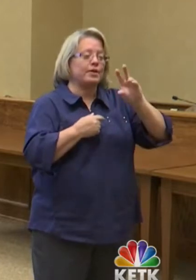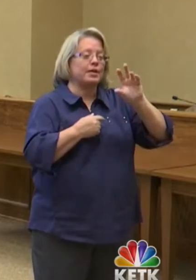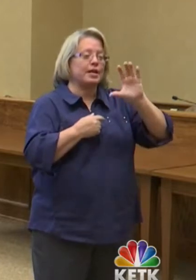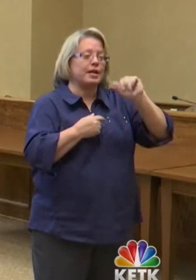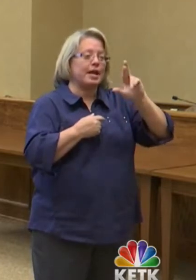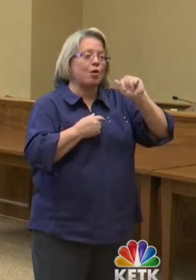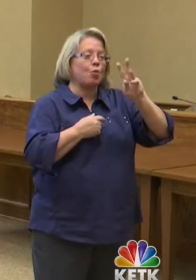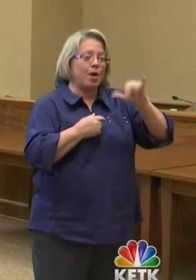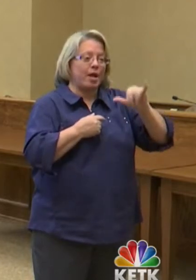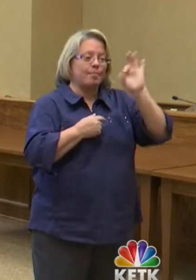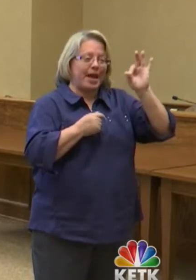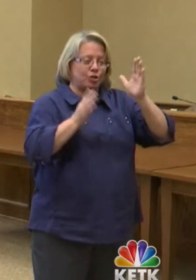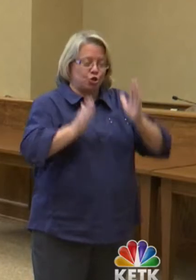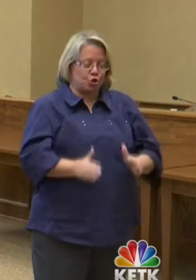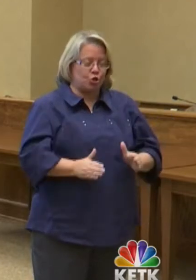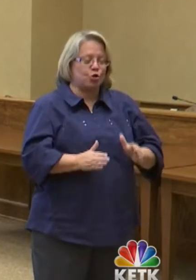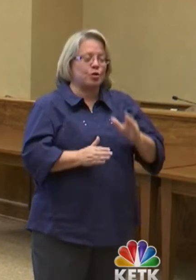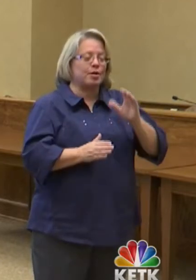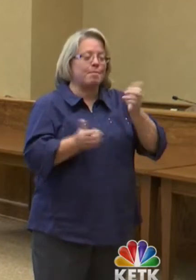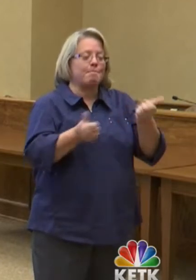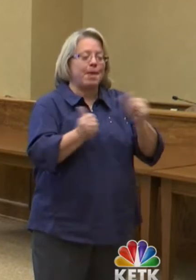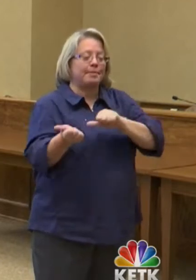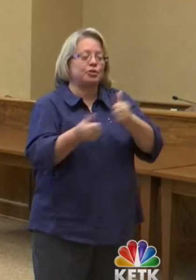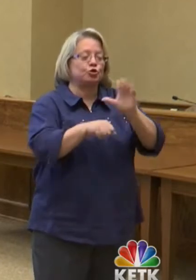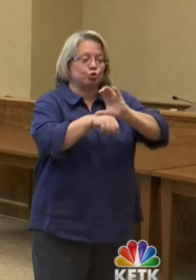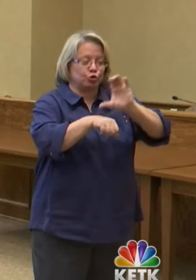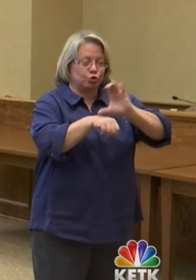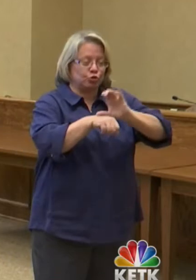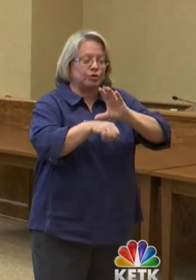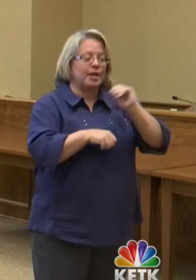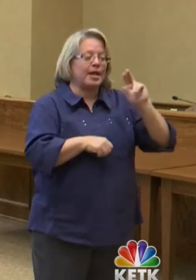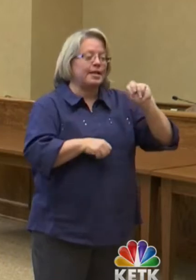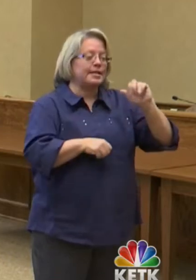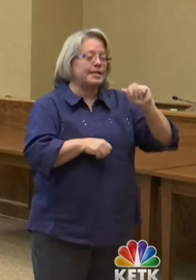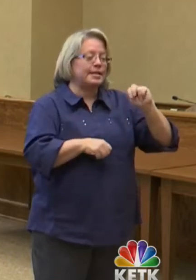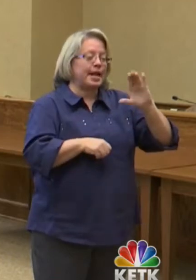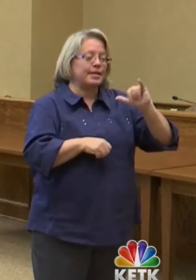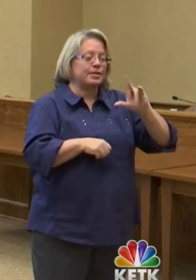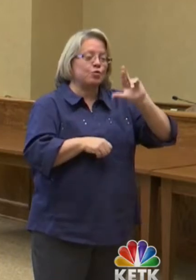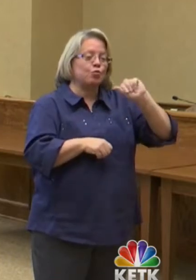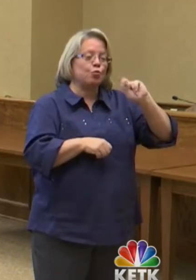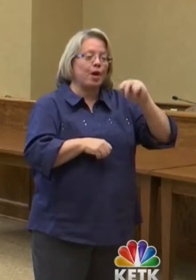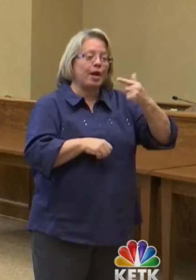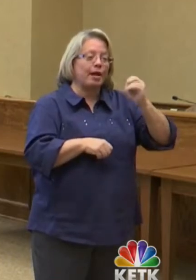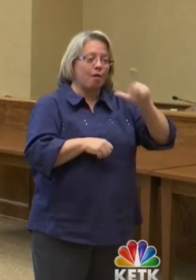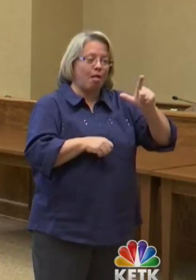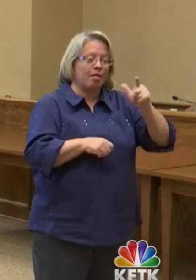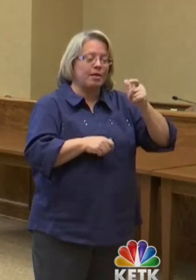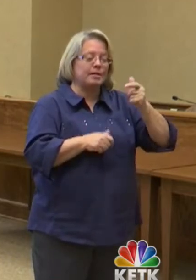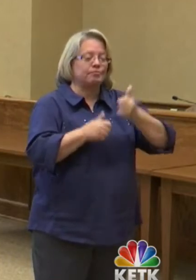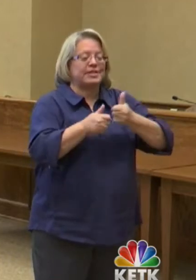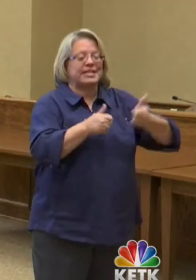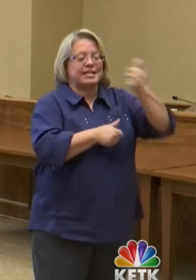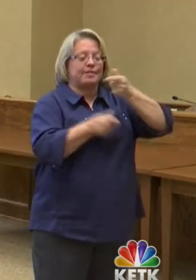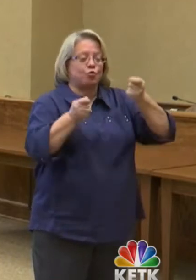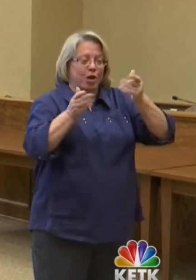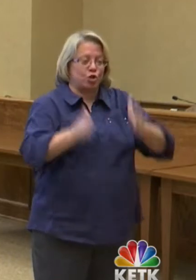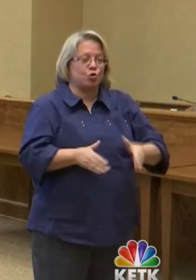GEORGE ROBERTS. JUST OUT OF THE PUBLIC HEALTH AUTHORITY HERE. SPECIAL GUEST FOR TODAY REVEREND RALPH JUNIOR HE IS A